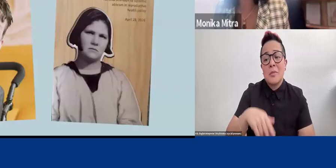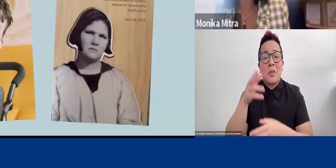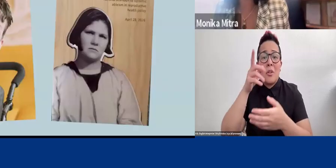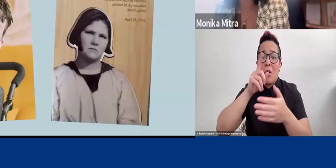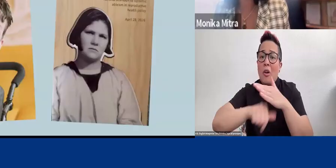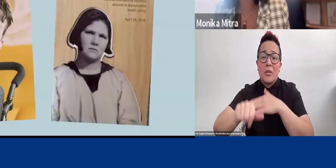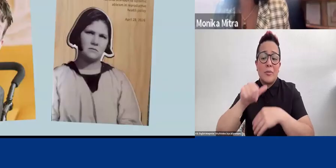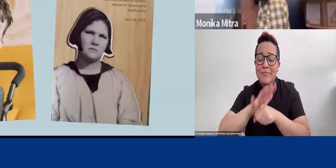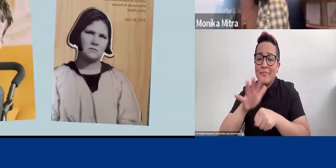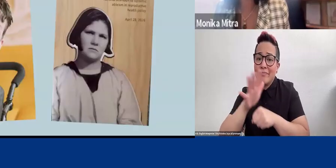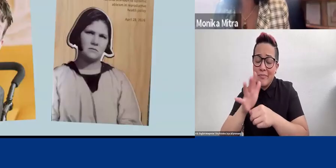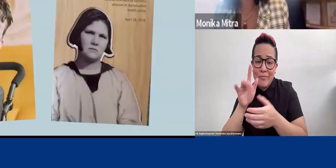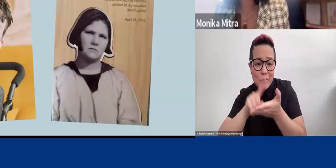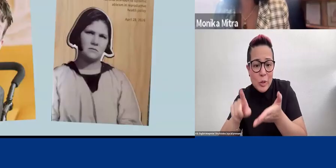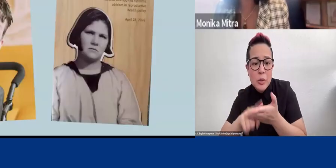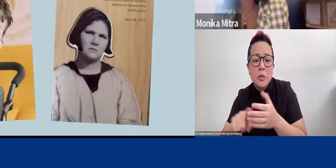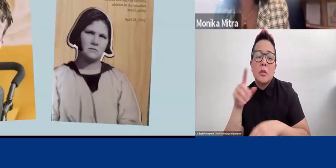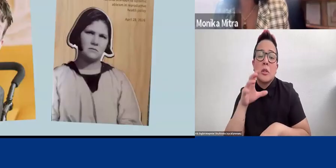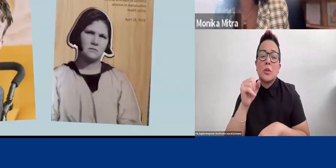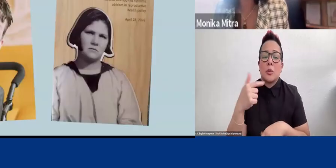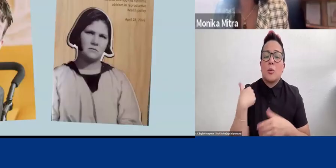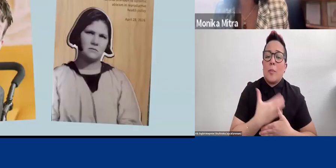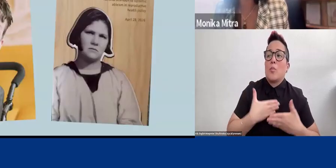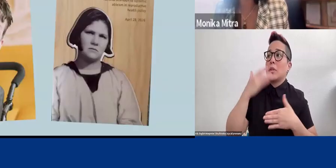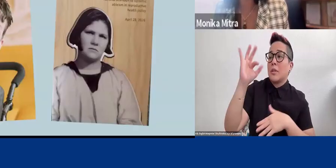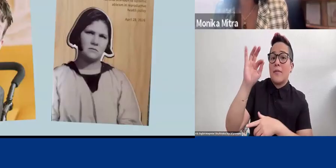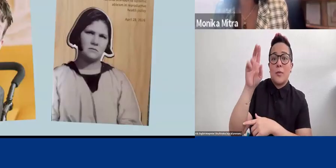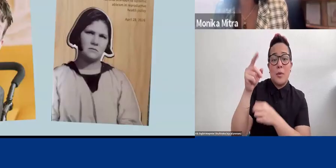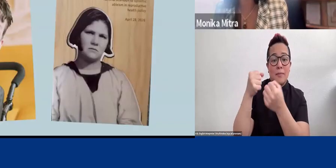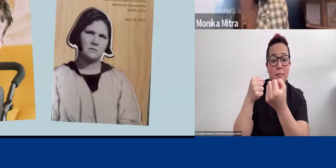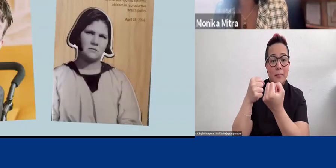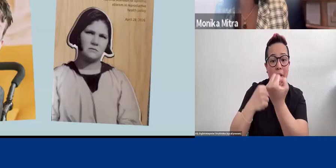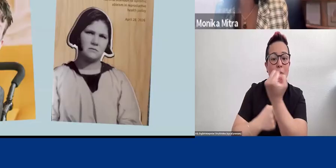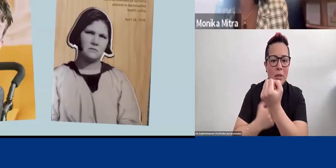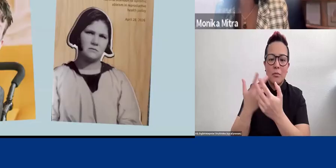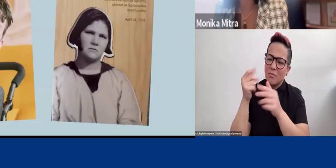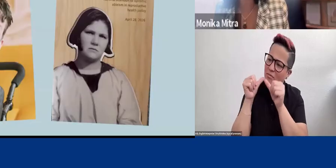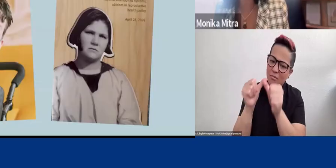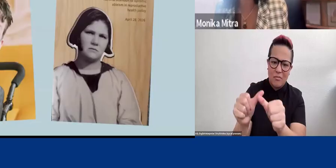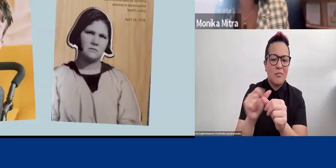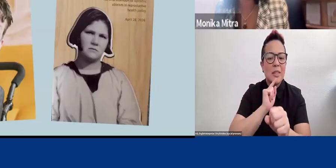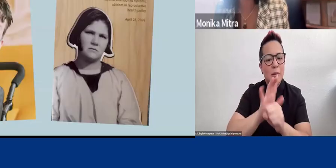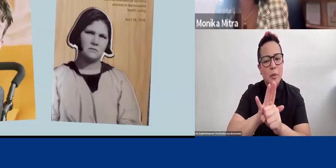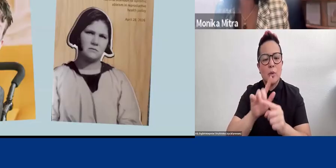foundation's continued commitment to advancing the intersection of disability and reproductive justice.